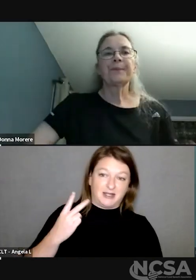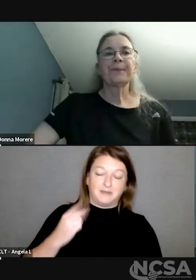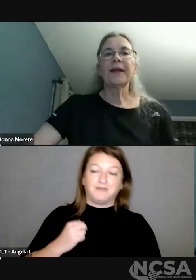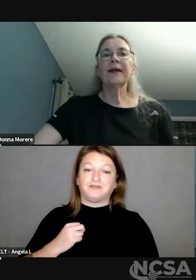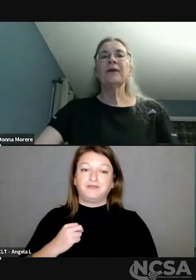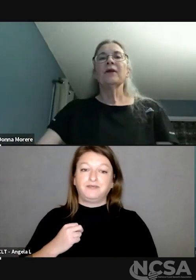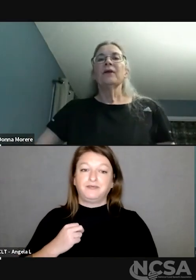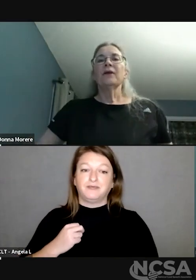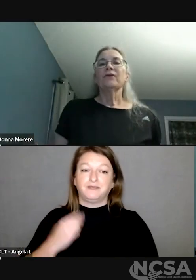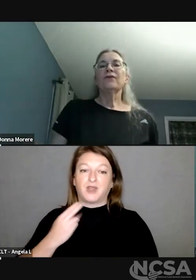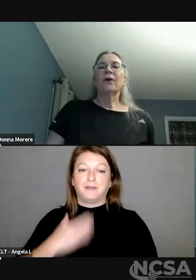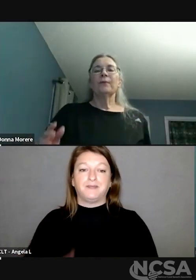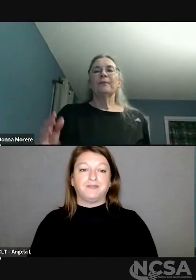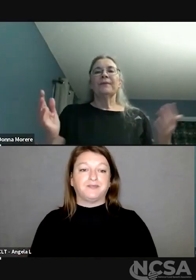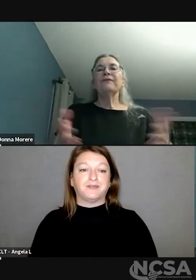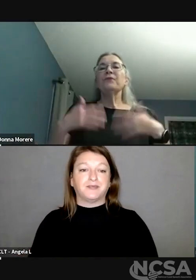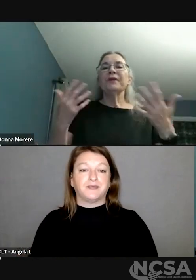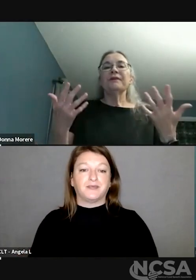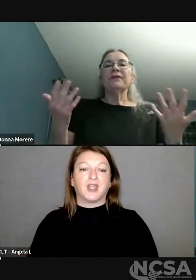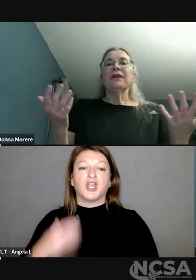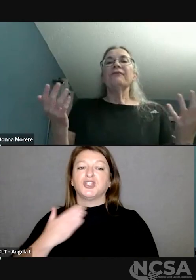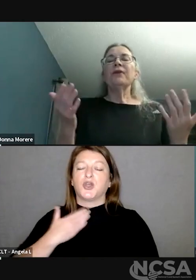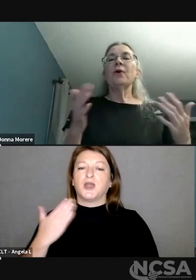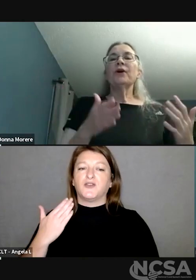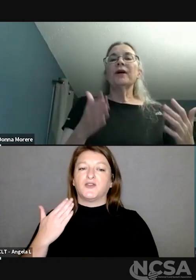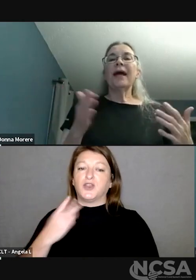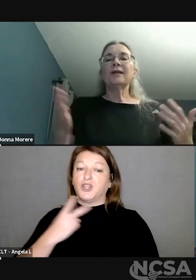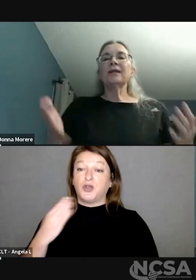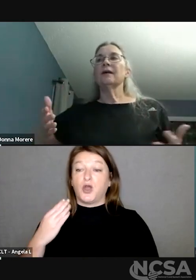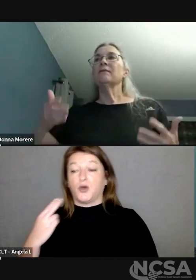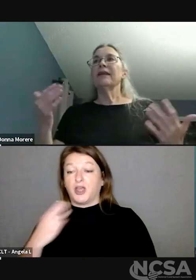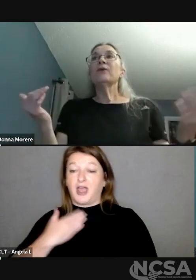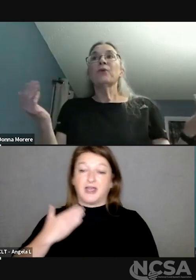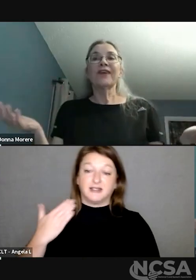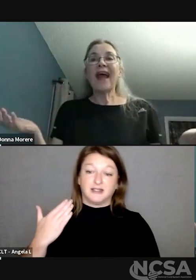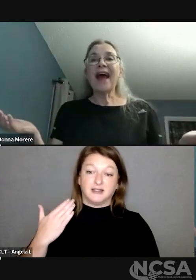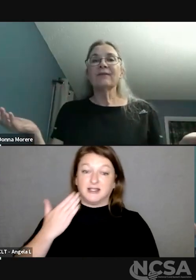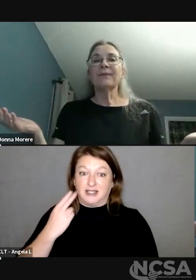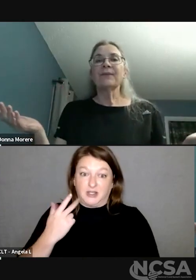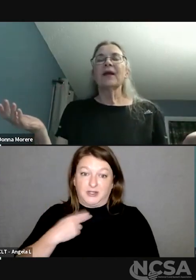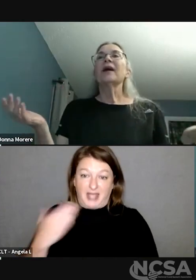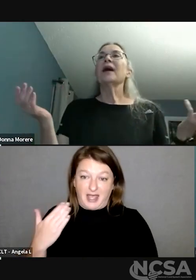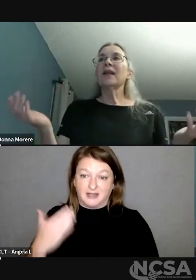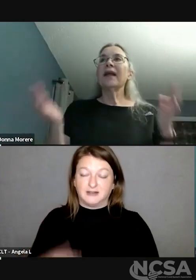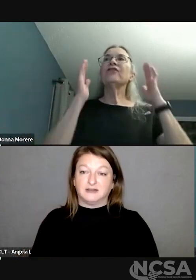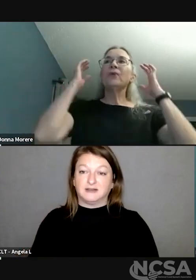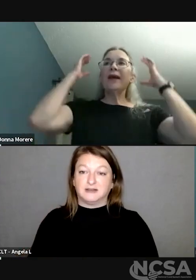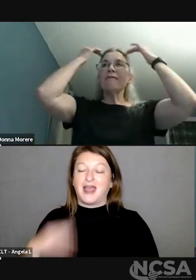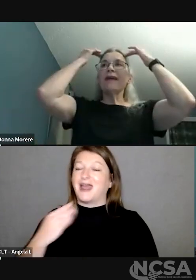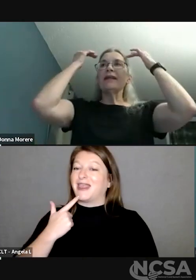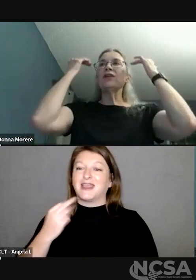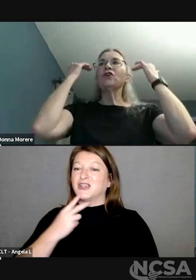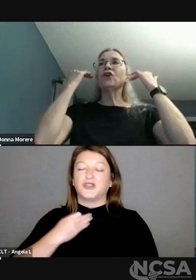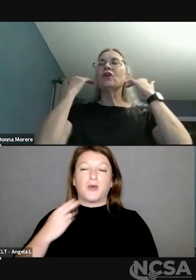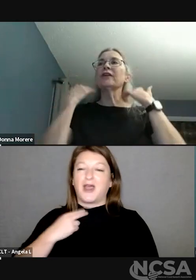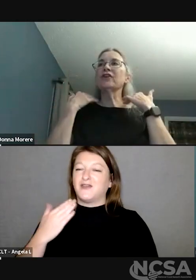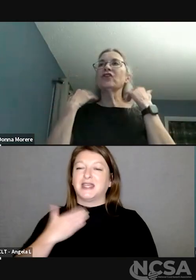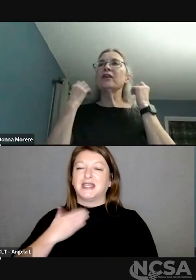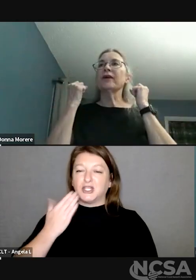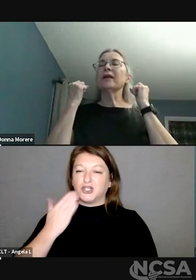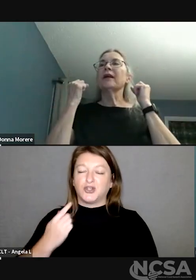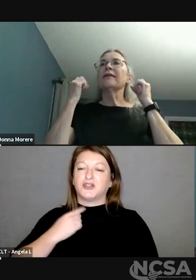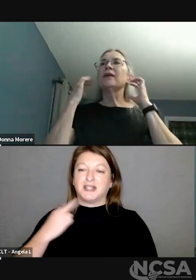Okay, So if you, if you know /k/ /a/ /t/ equals /kat/, unless you have that internal dictionary that